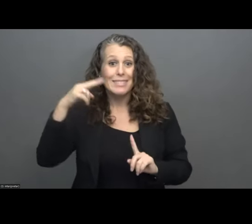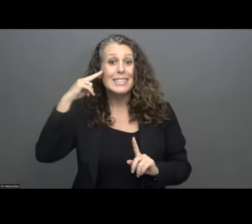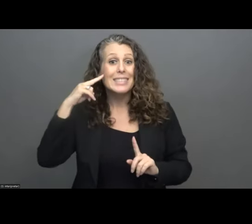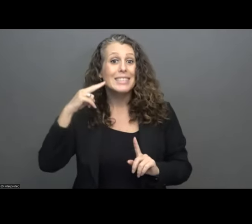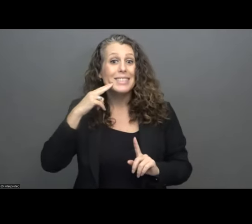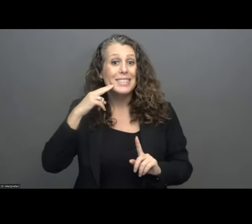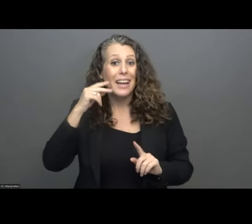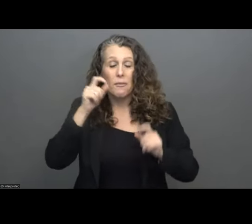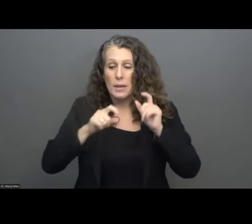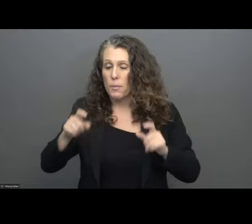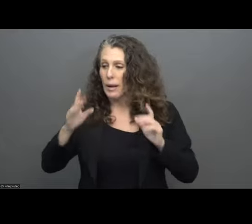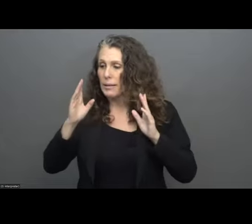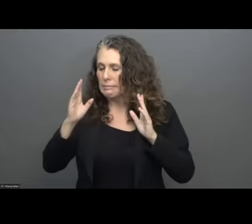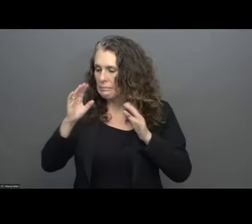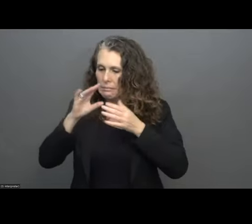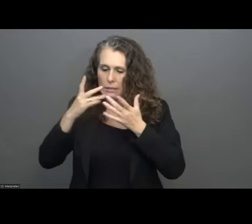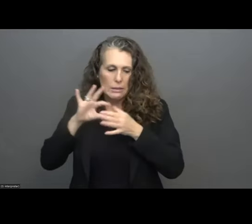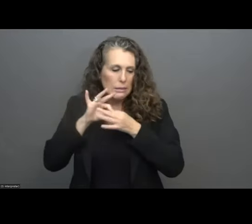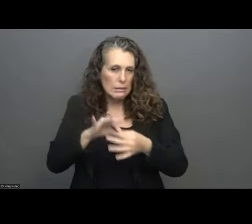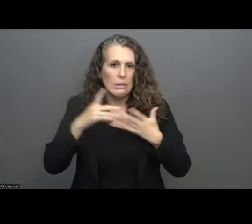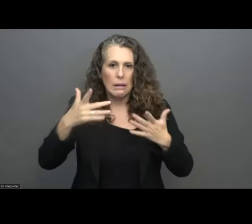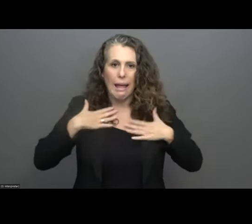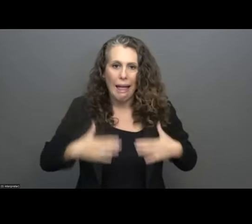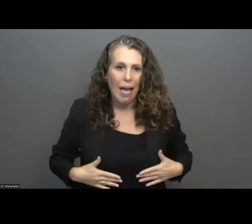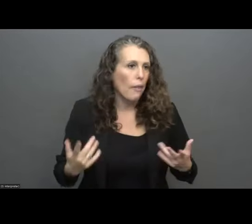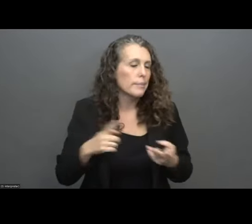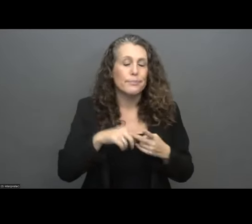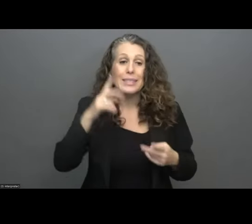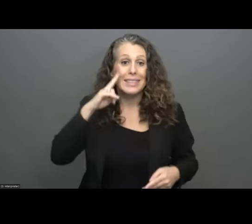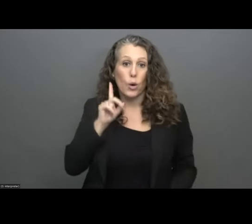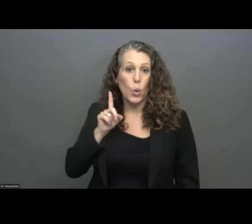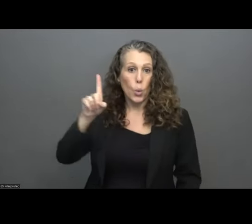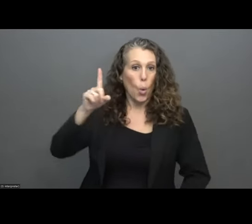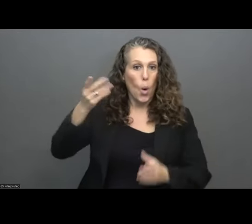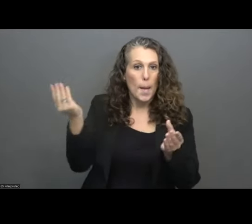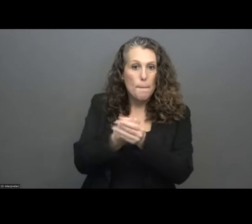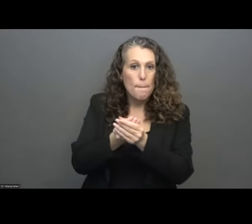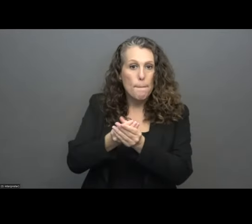transactions in the bank. 10:25:57 Being able to go to school because